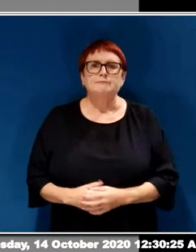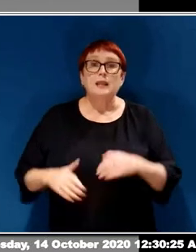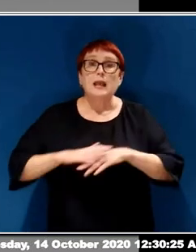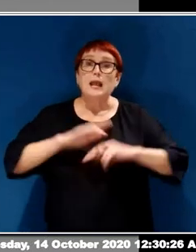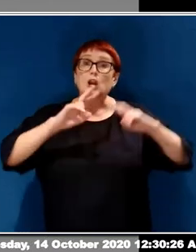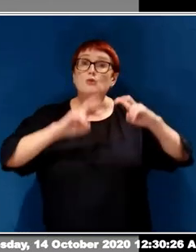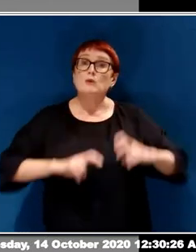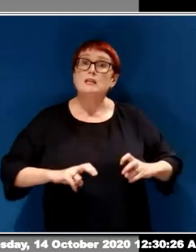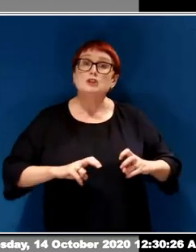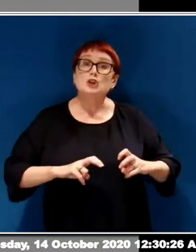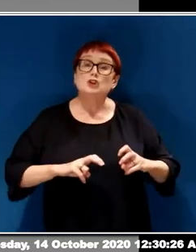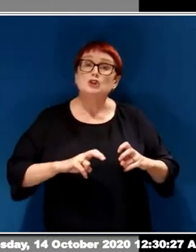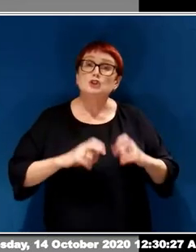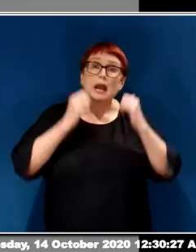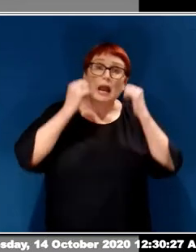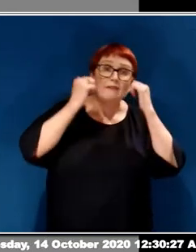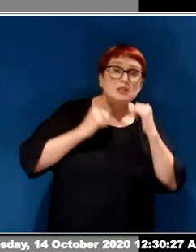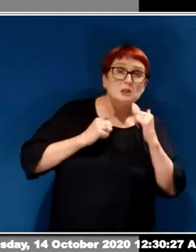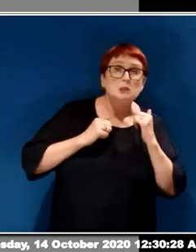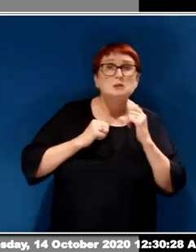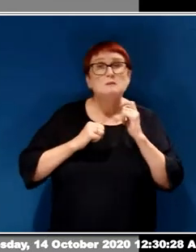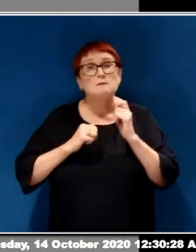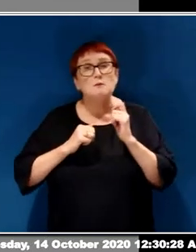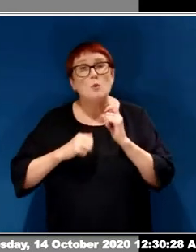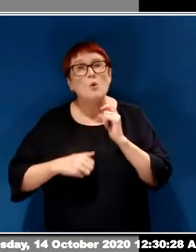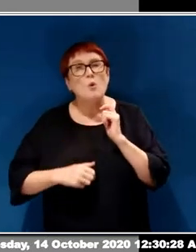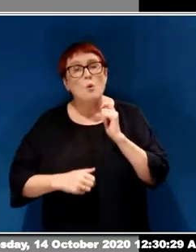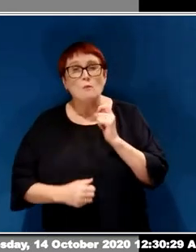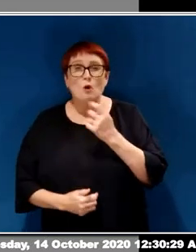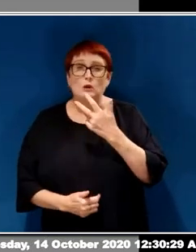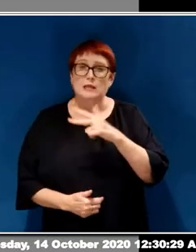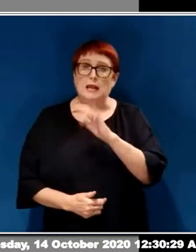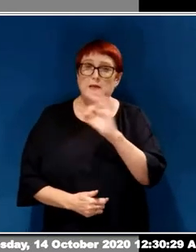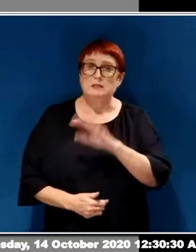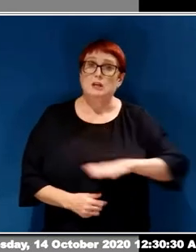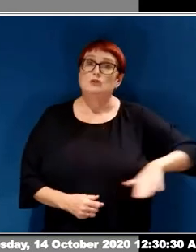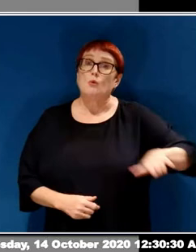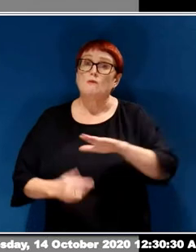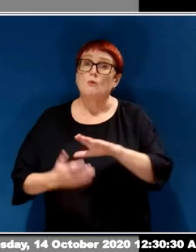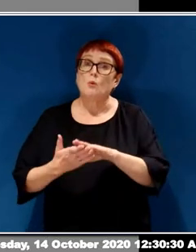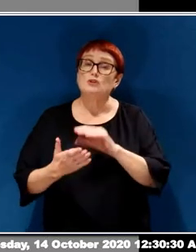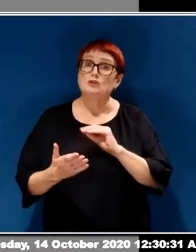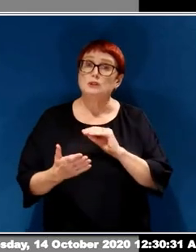students, those core practices, the universal practices offered at Tier 1